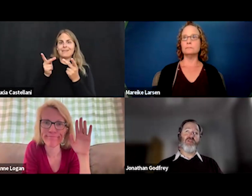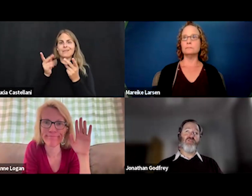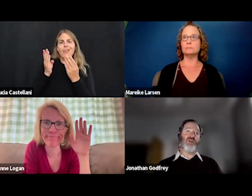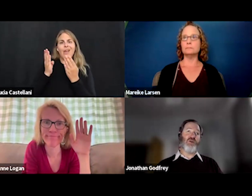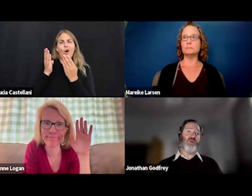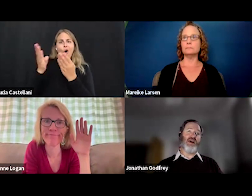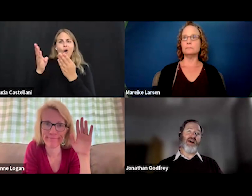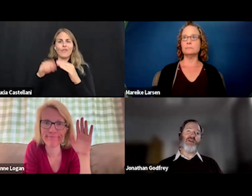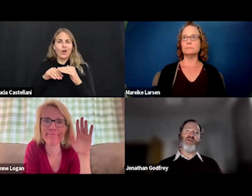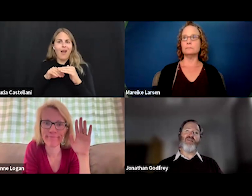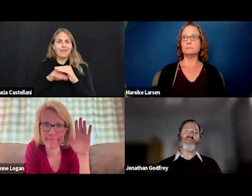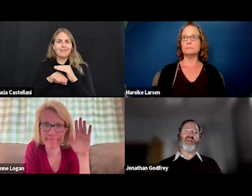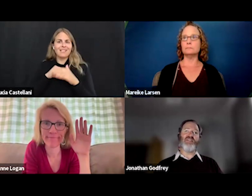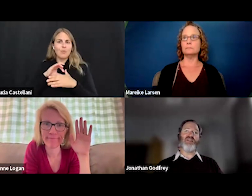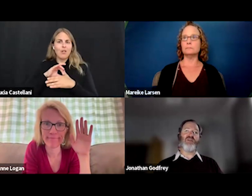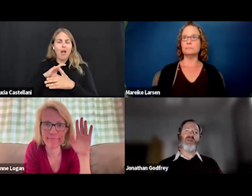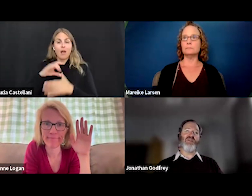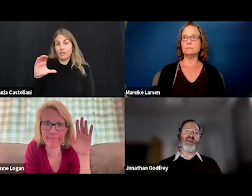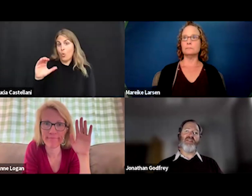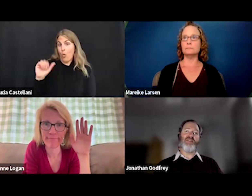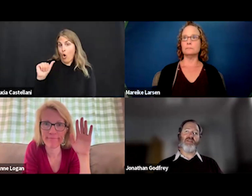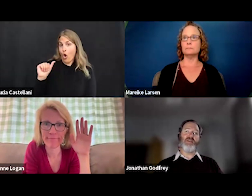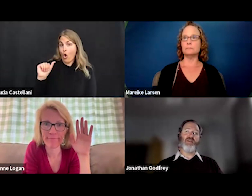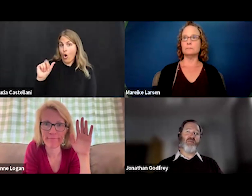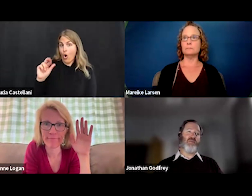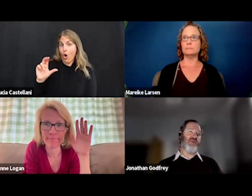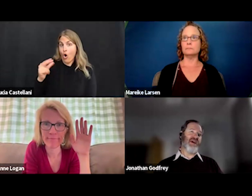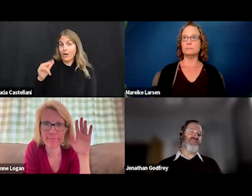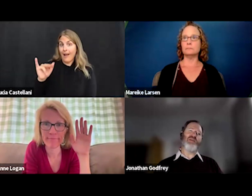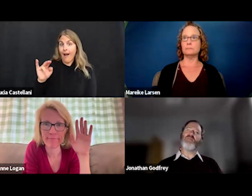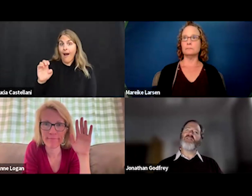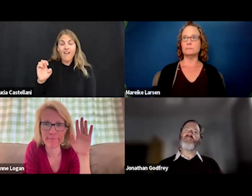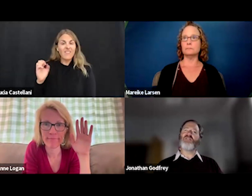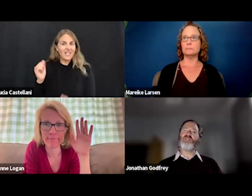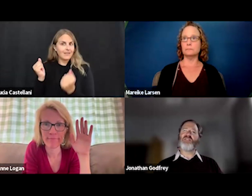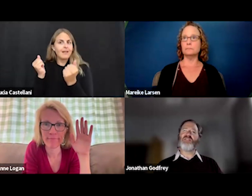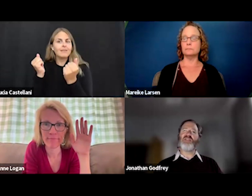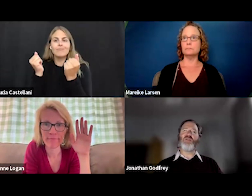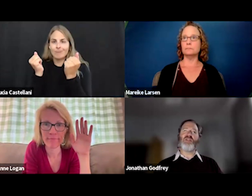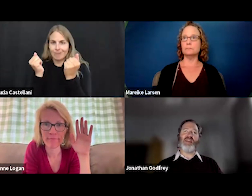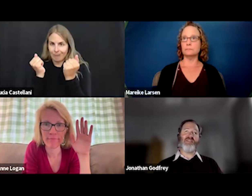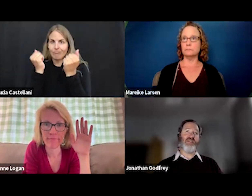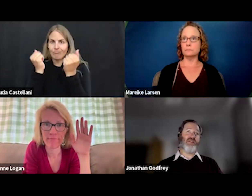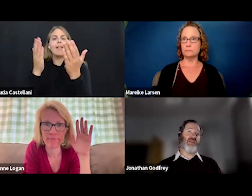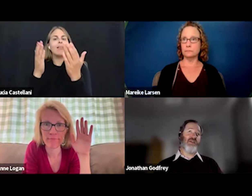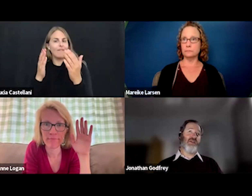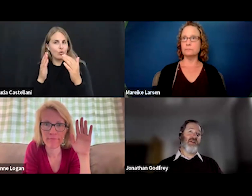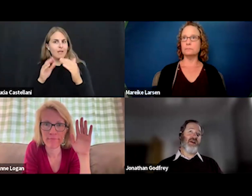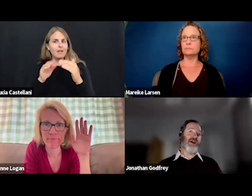So arXiv is now delivering on that. The major publishers deliver on that.